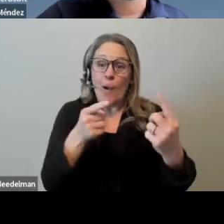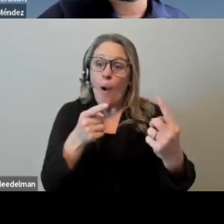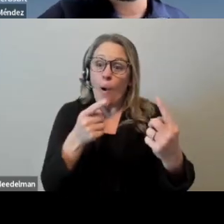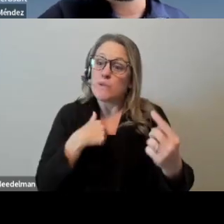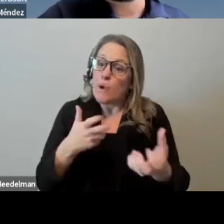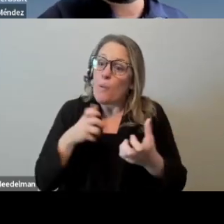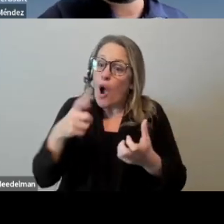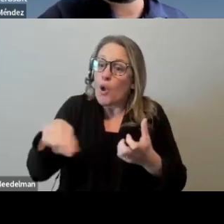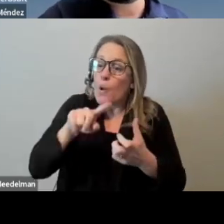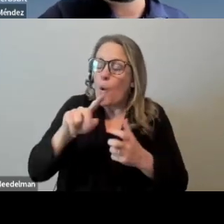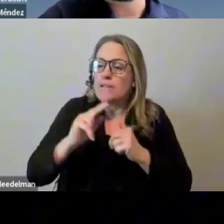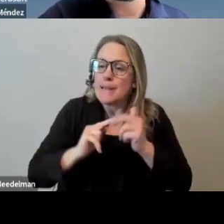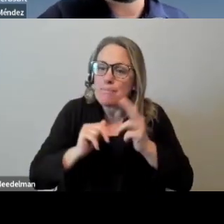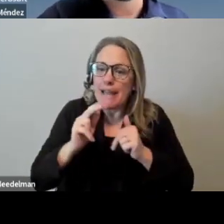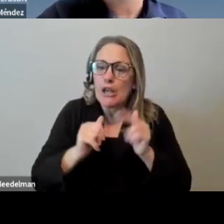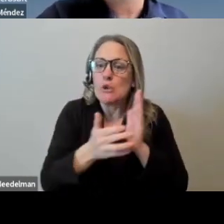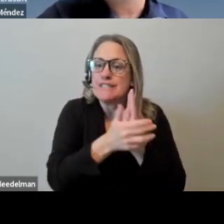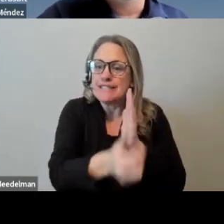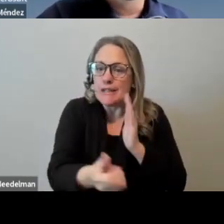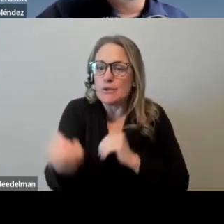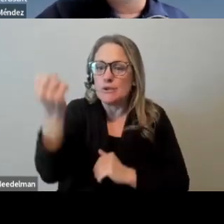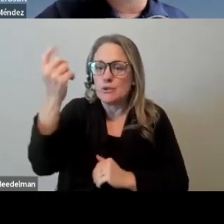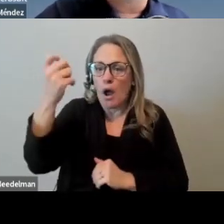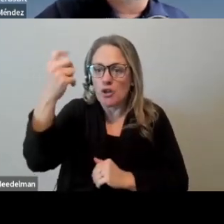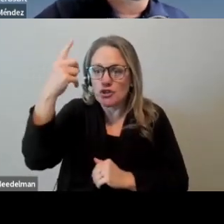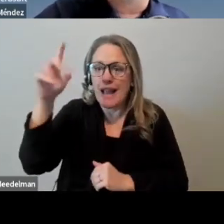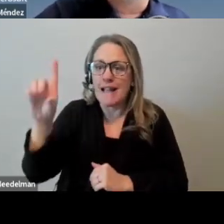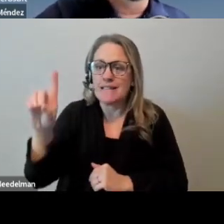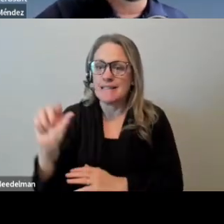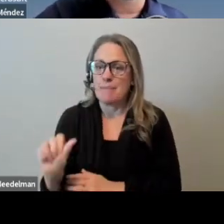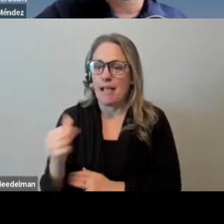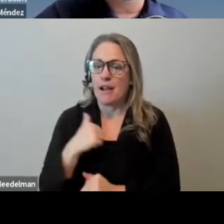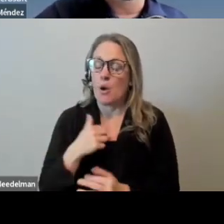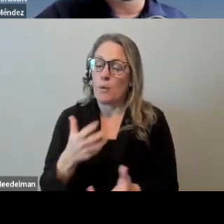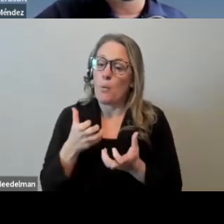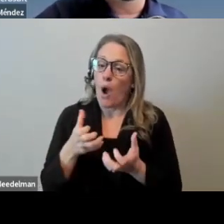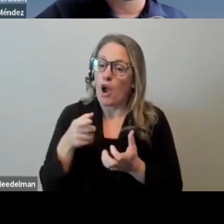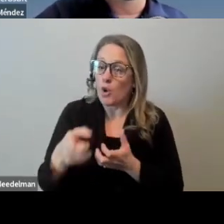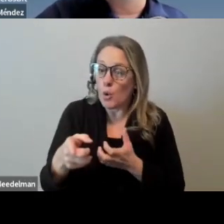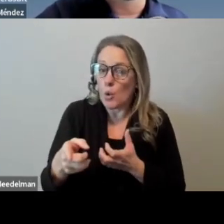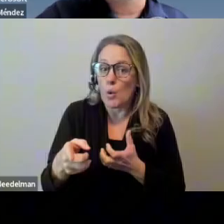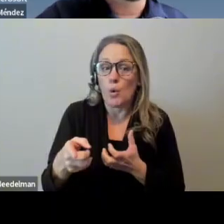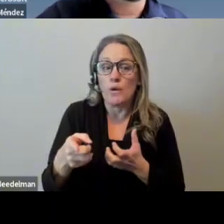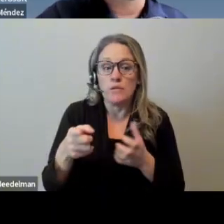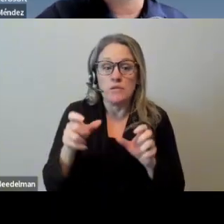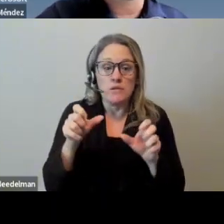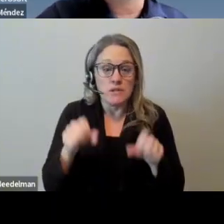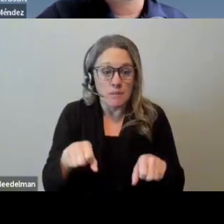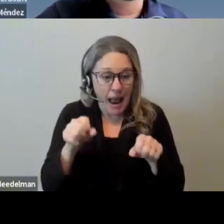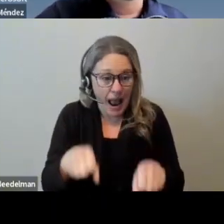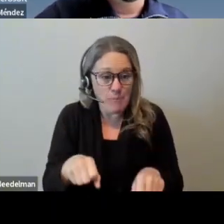to understand disability as a lived experience. We want you to be able to design with, not just for, people with disabilities.